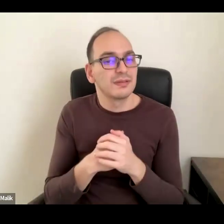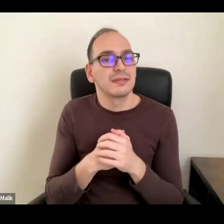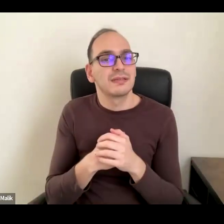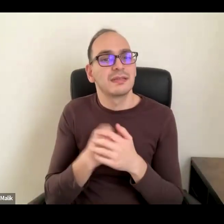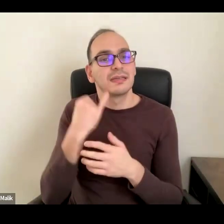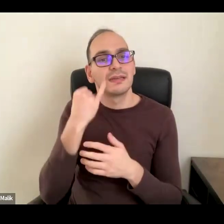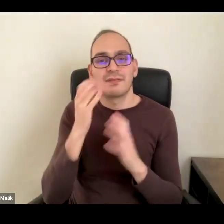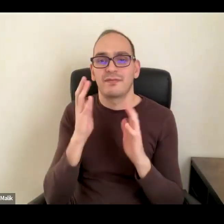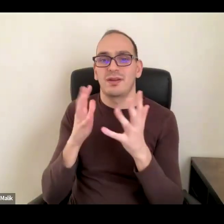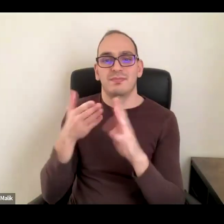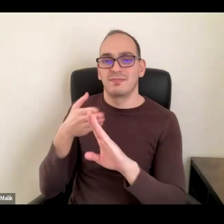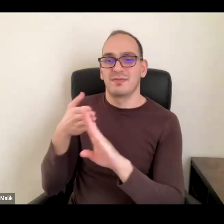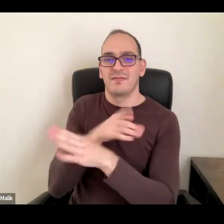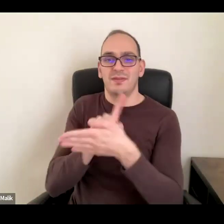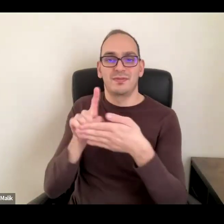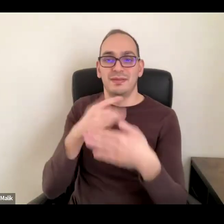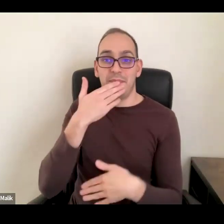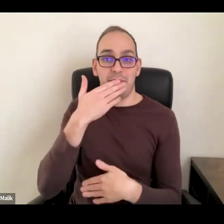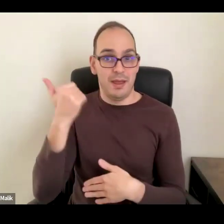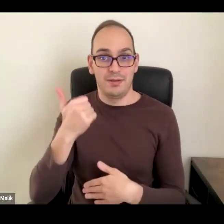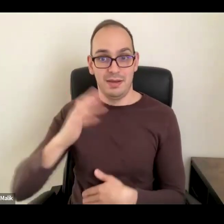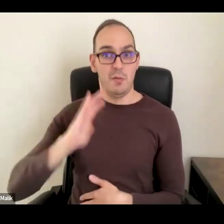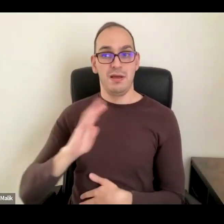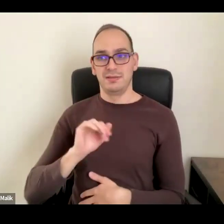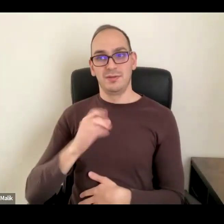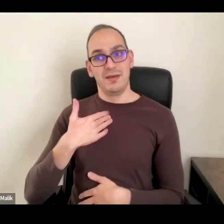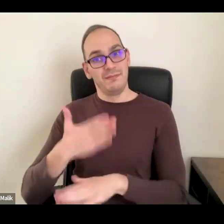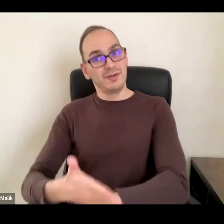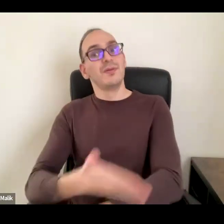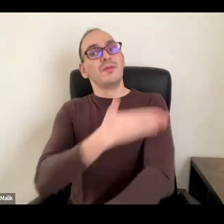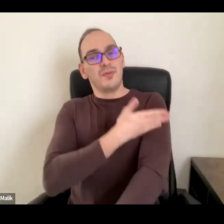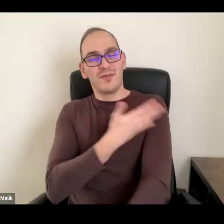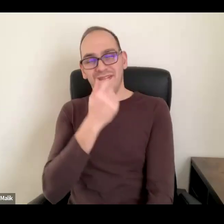to me earlier in the week, you'll know it's better than it was. So, we have that to it's on the it's